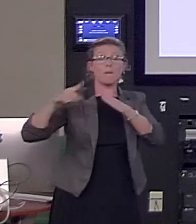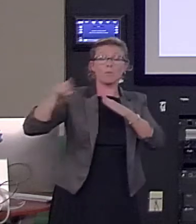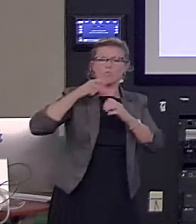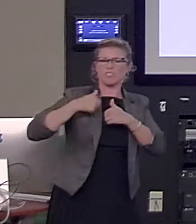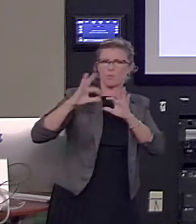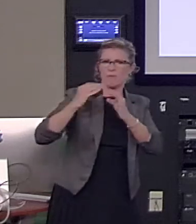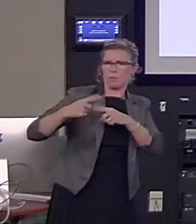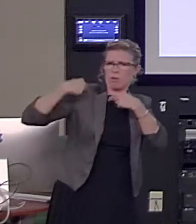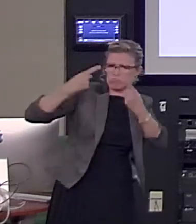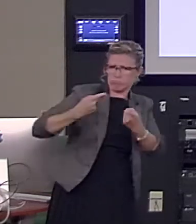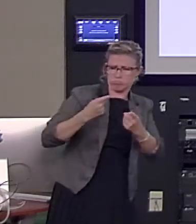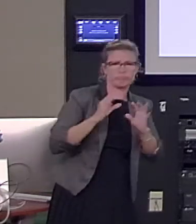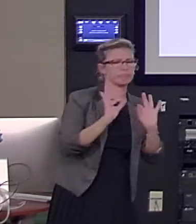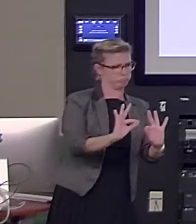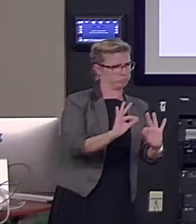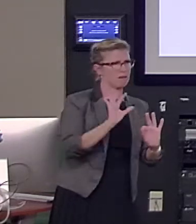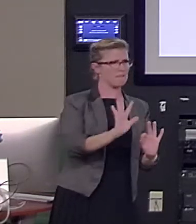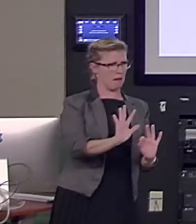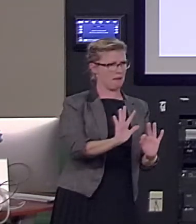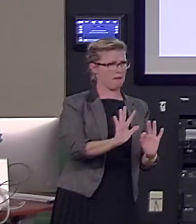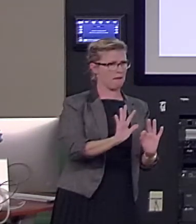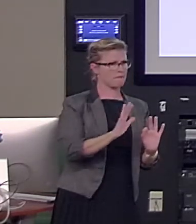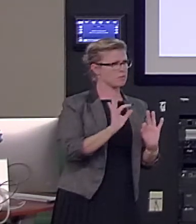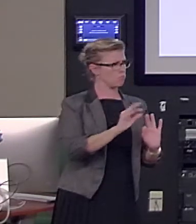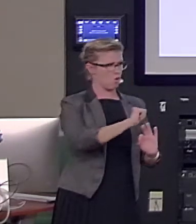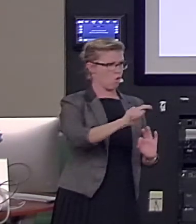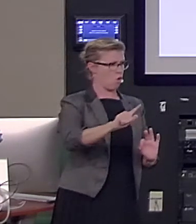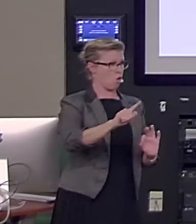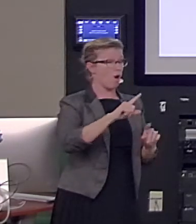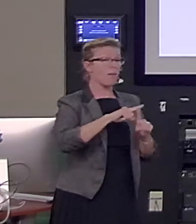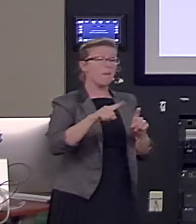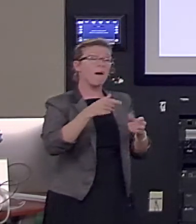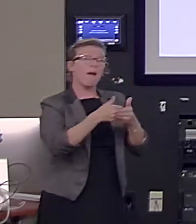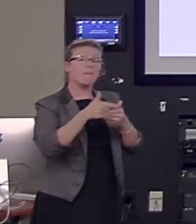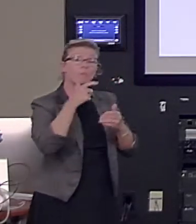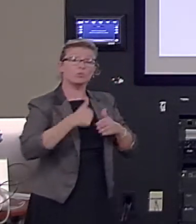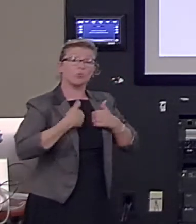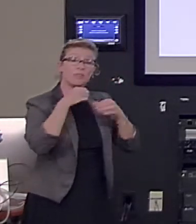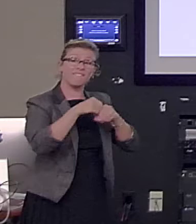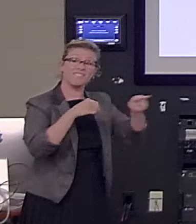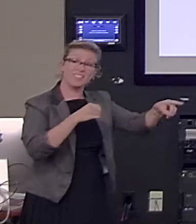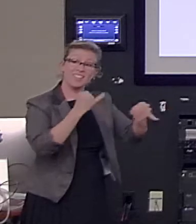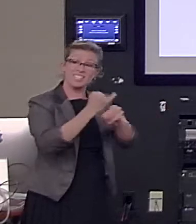But only three percent of the infants that are living in the institution have